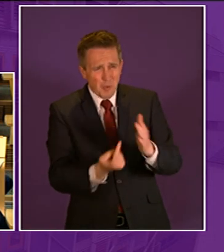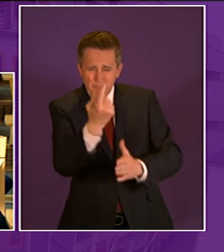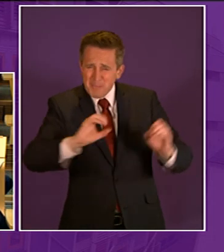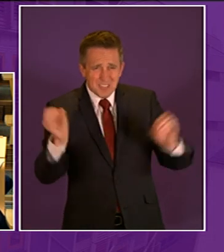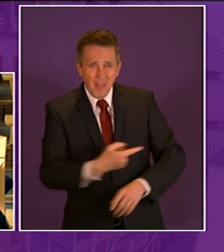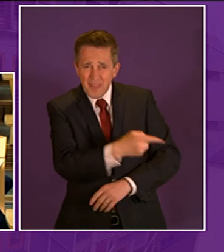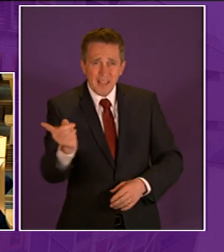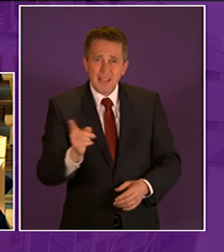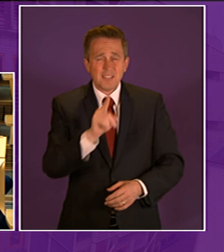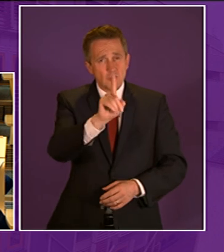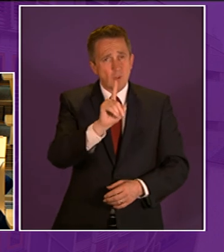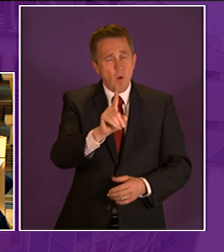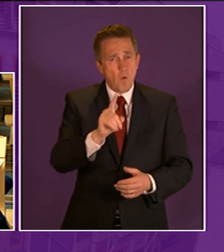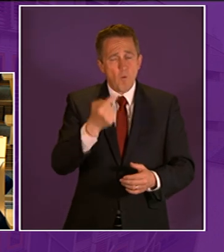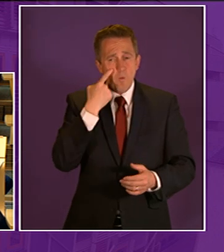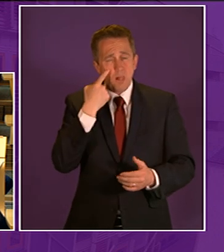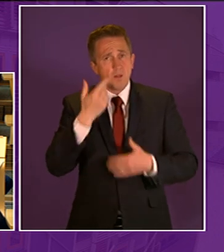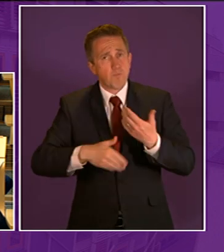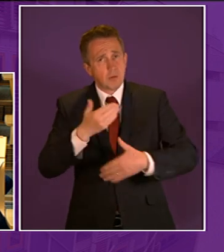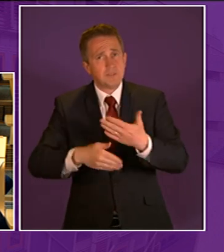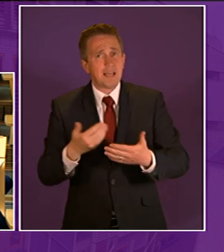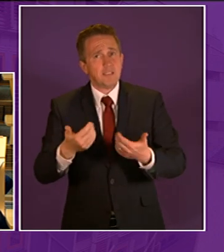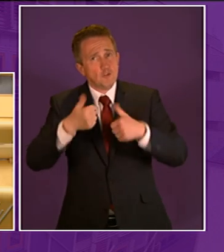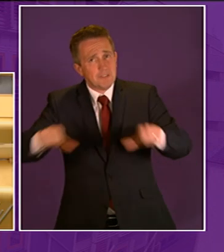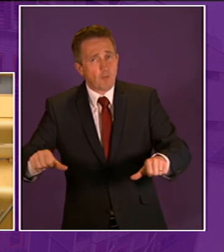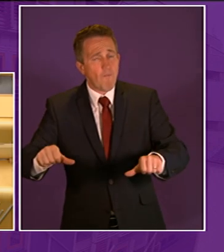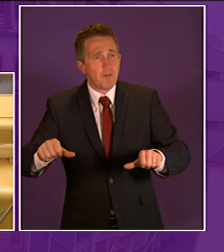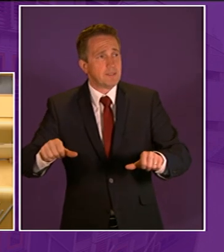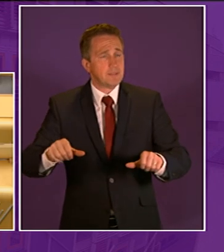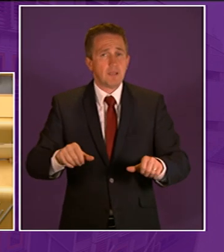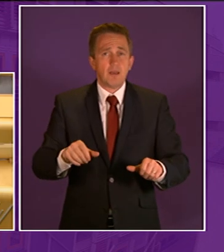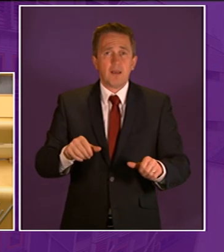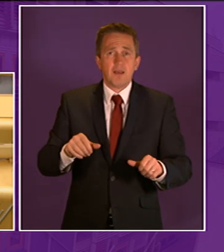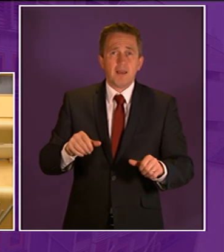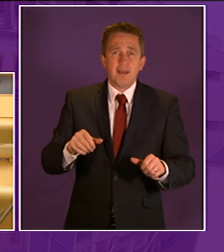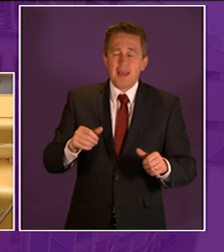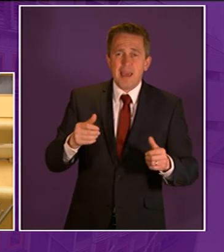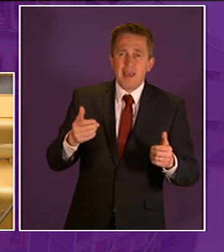We will get involved in the process to try to resolve the issue.